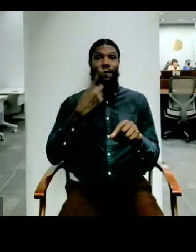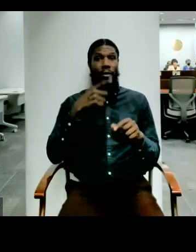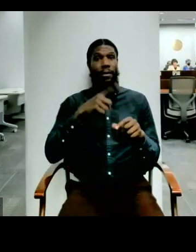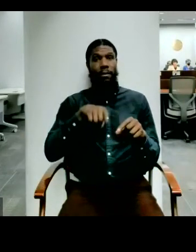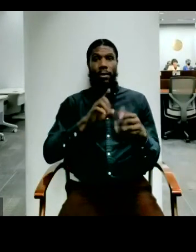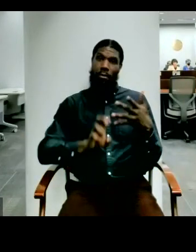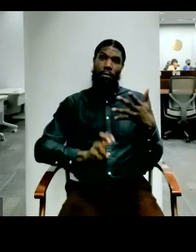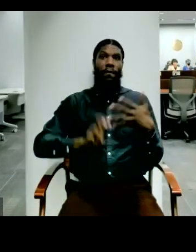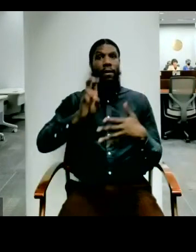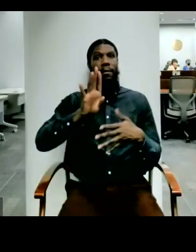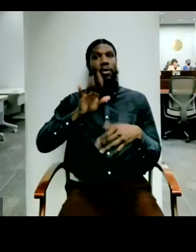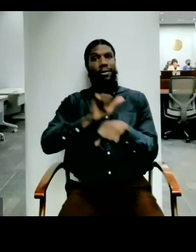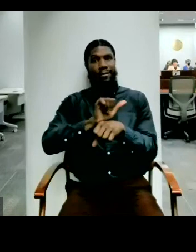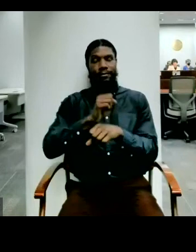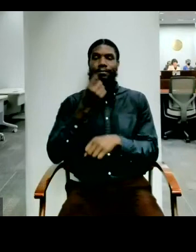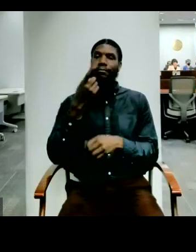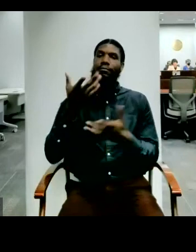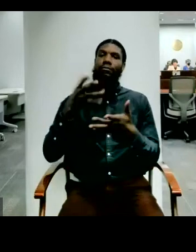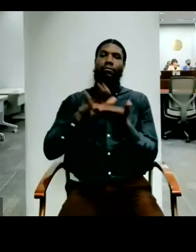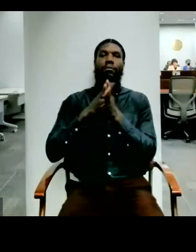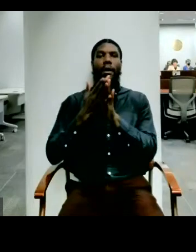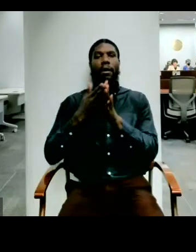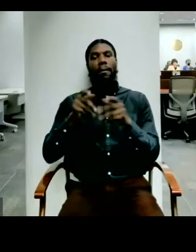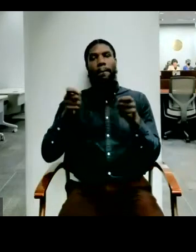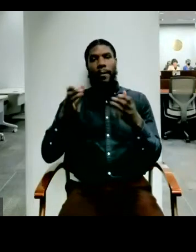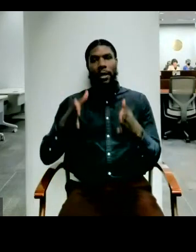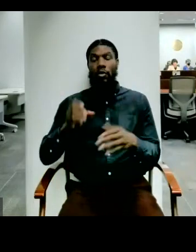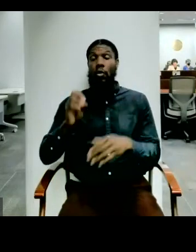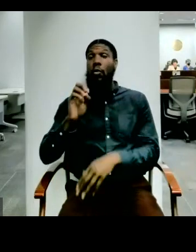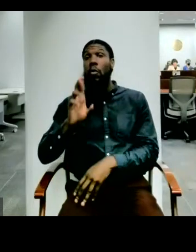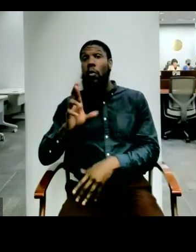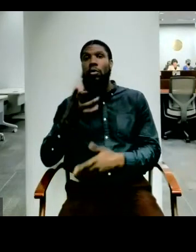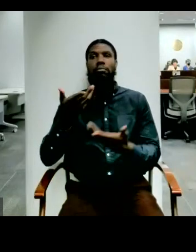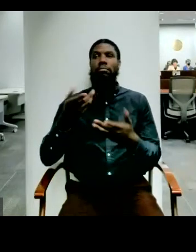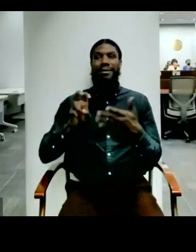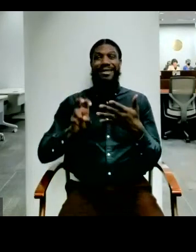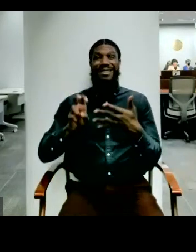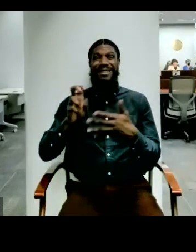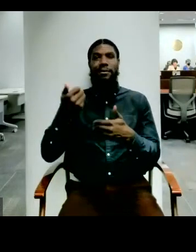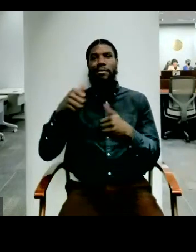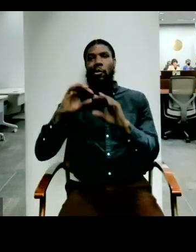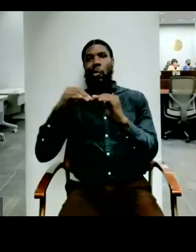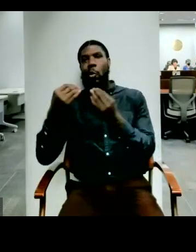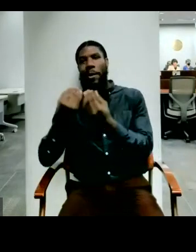because to become a manager or to kind of move up in an organization you sometimes have to